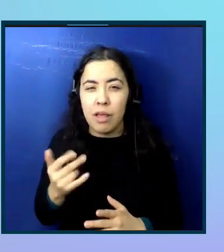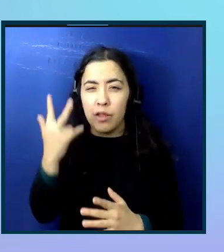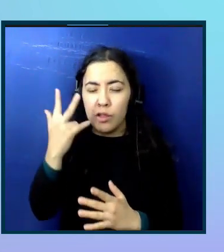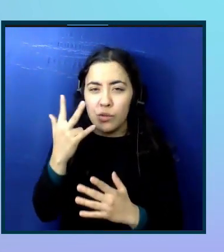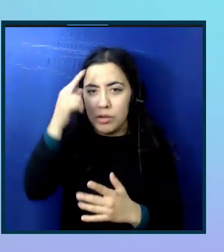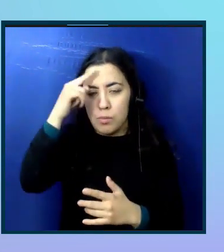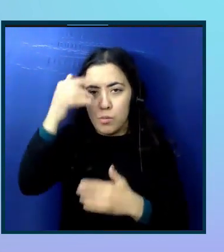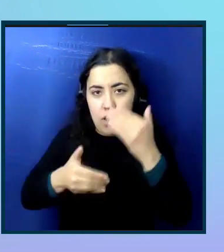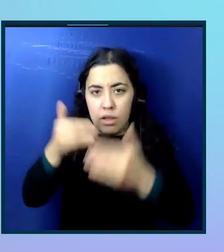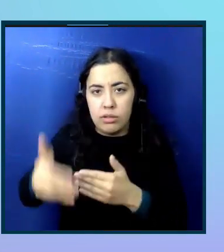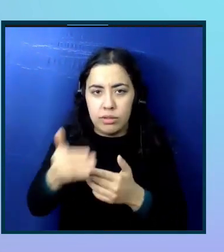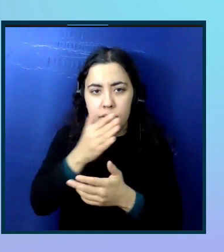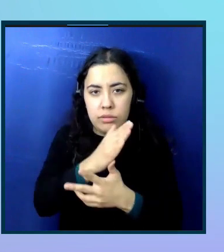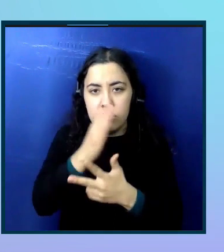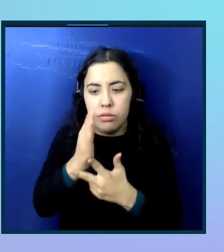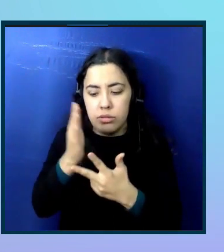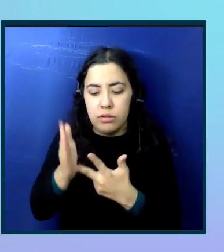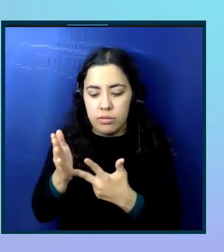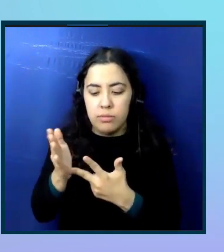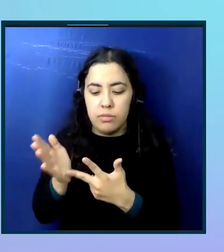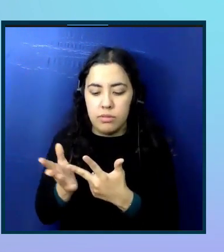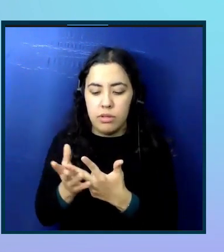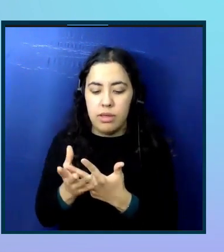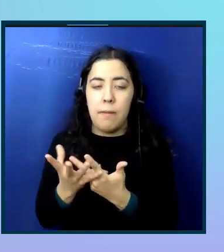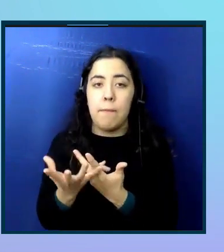have you found a section or a philosophy